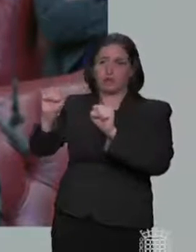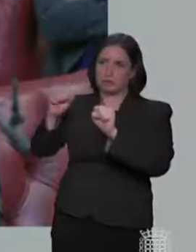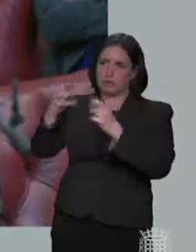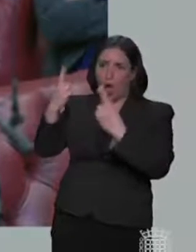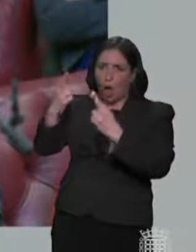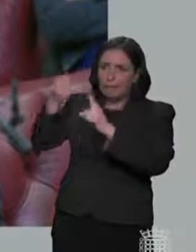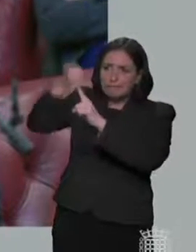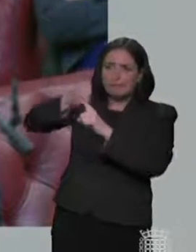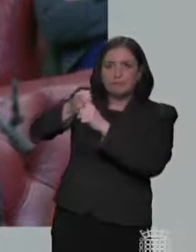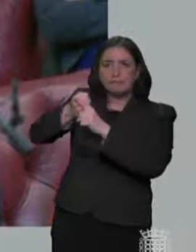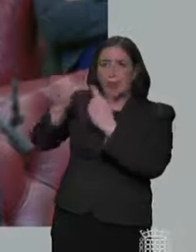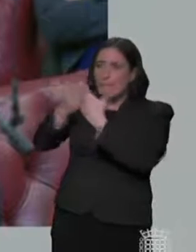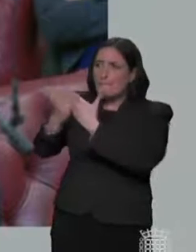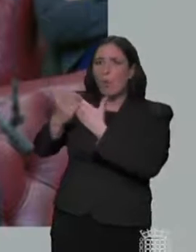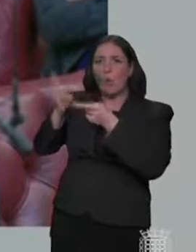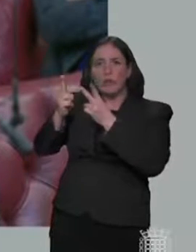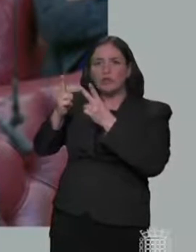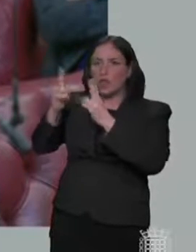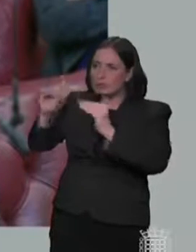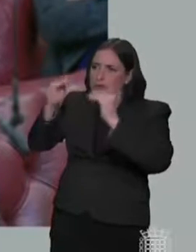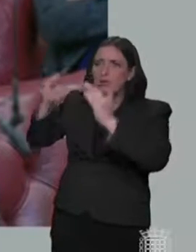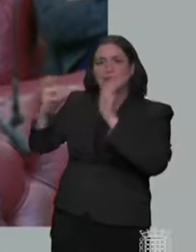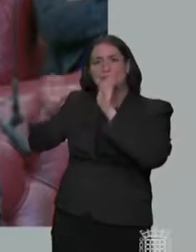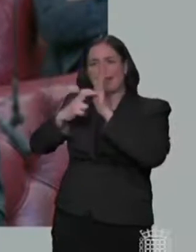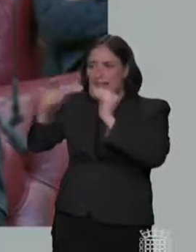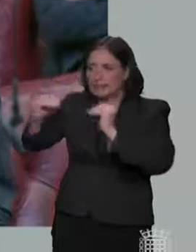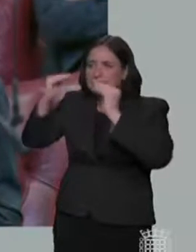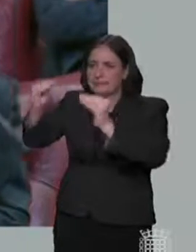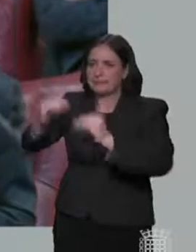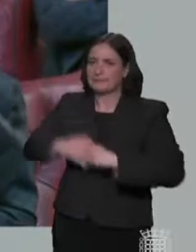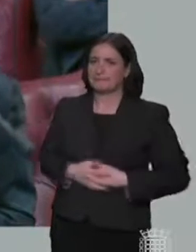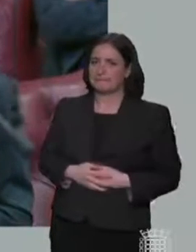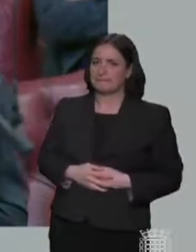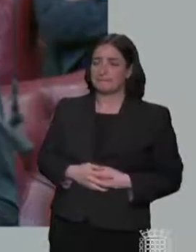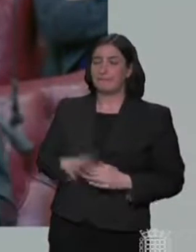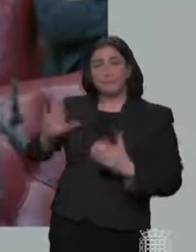bill will encourage more i've campaigned in many ways on behalf of deaf people with varying degrees